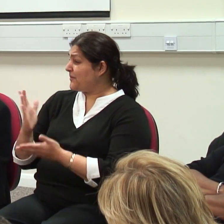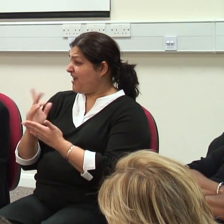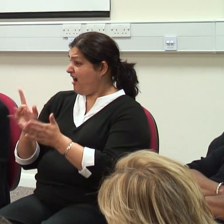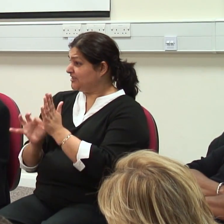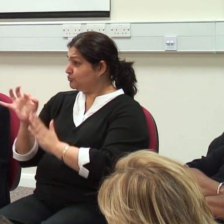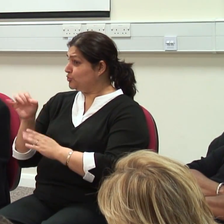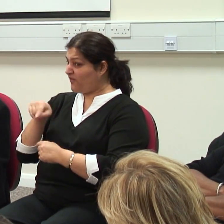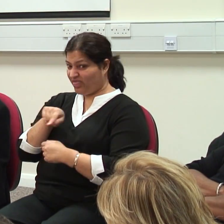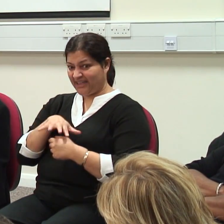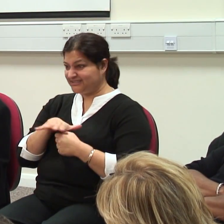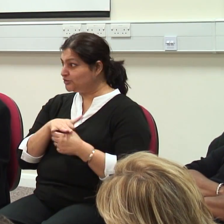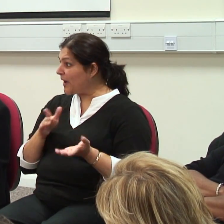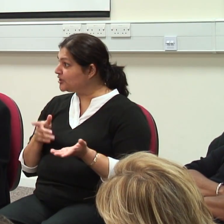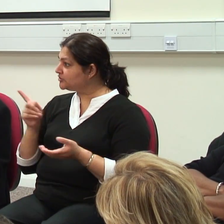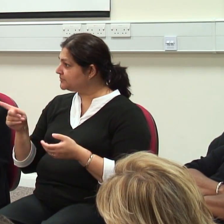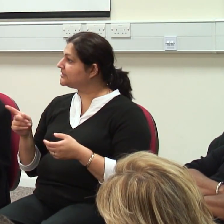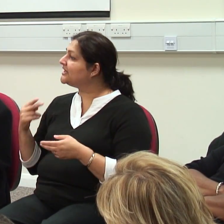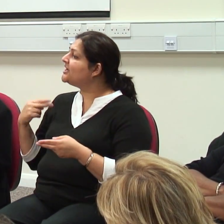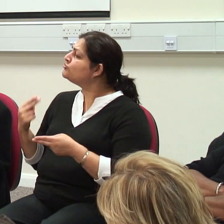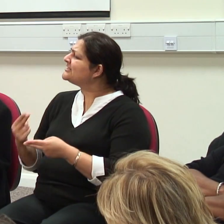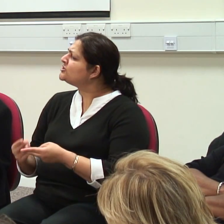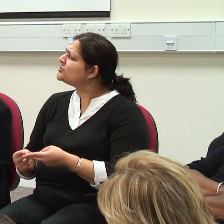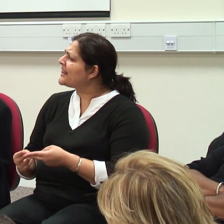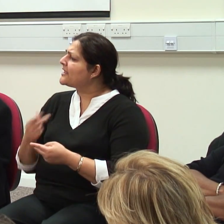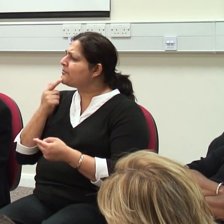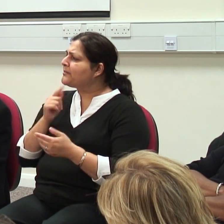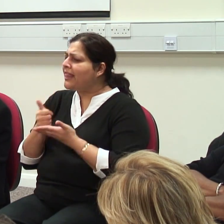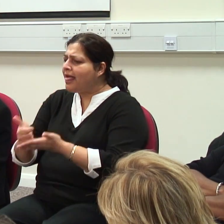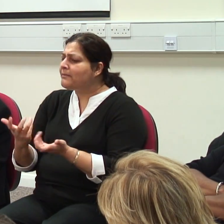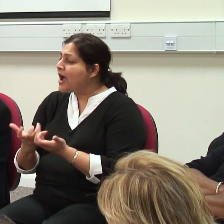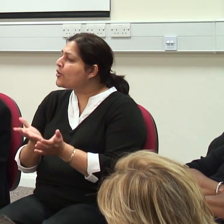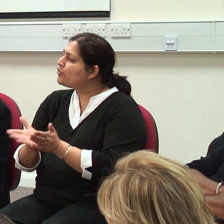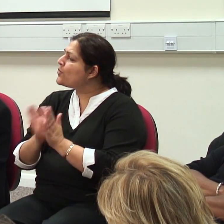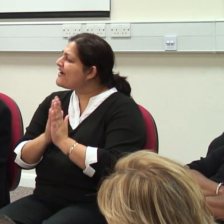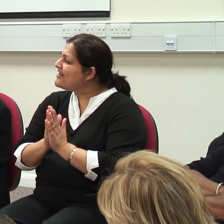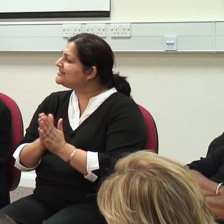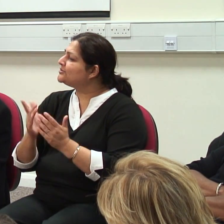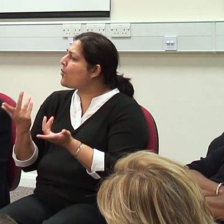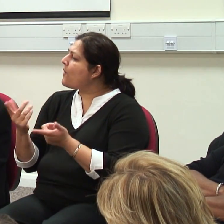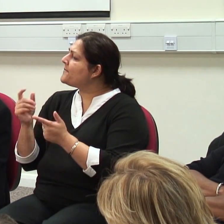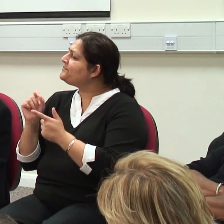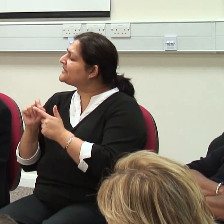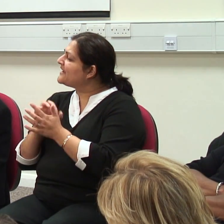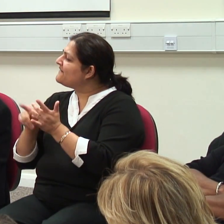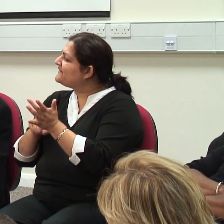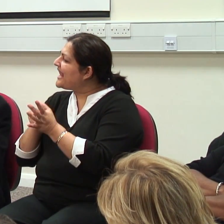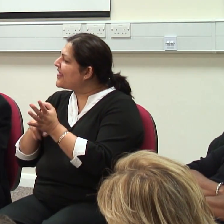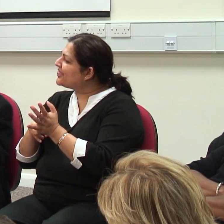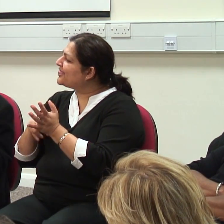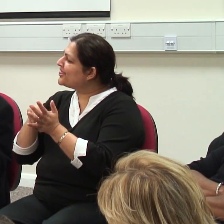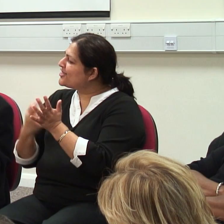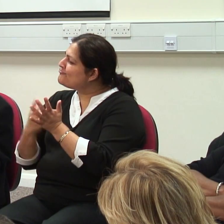people were traditionally helped by religions and philanthropists. Well we don't have the